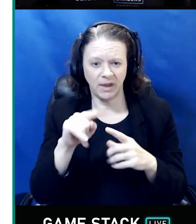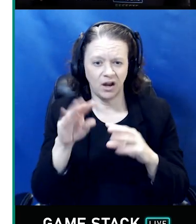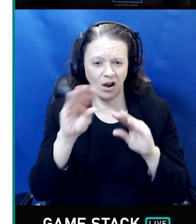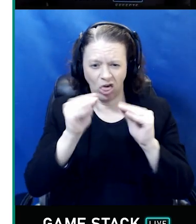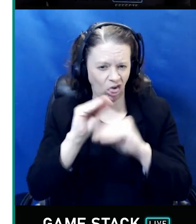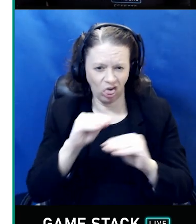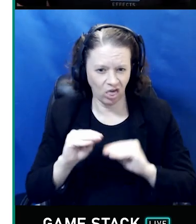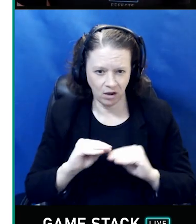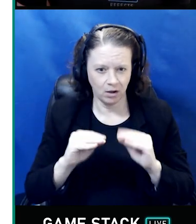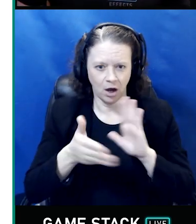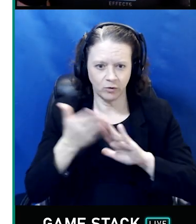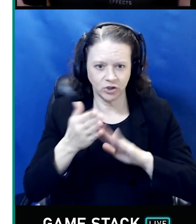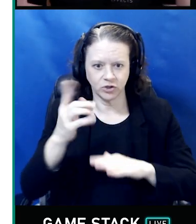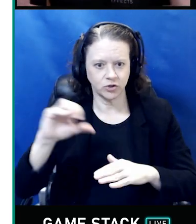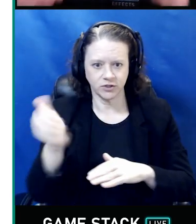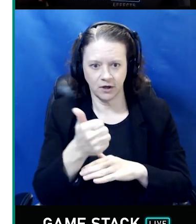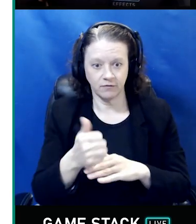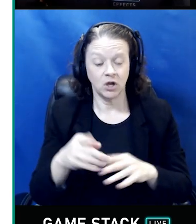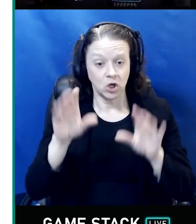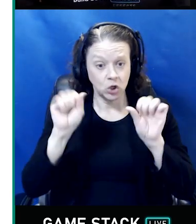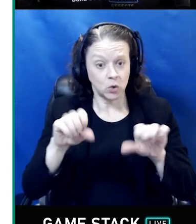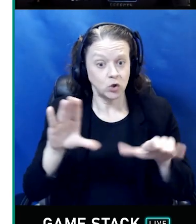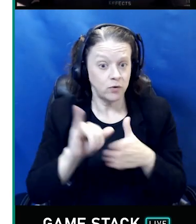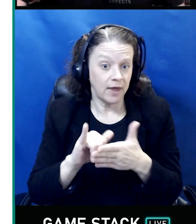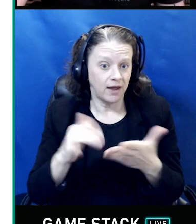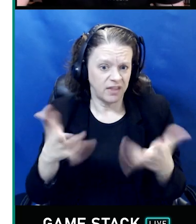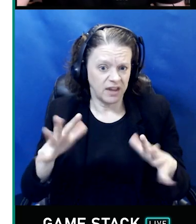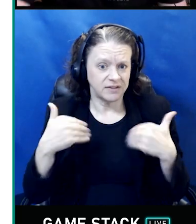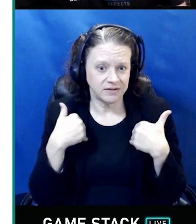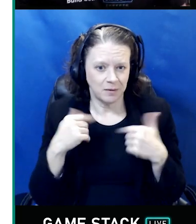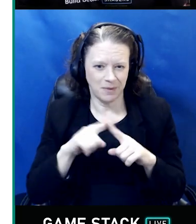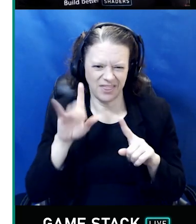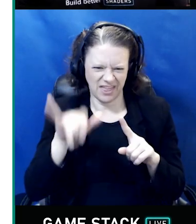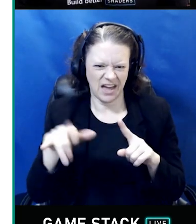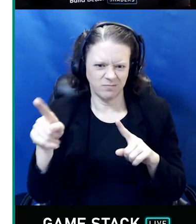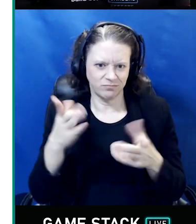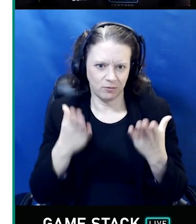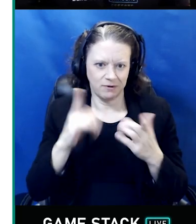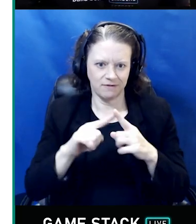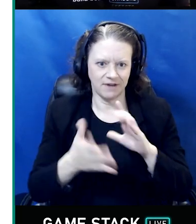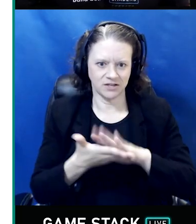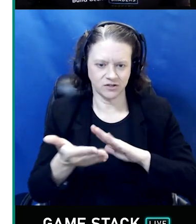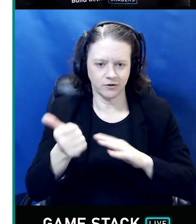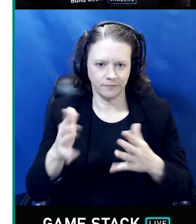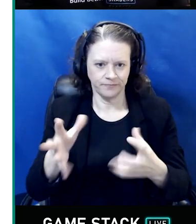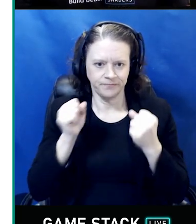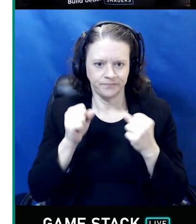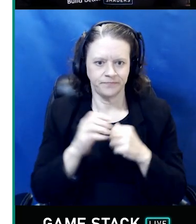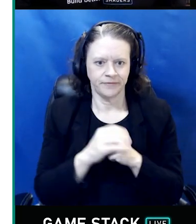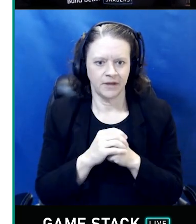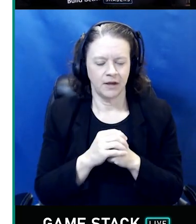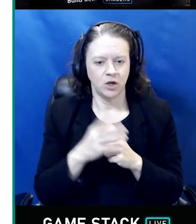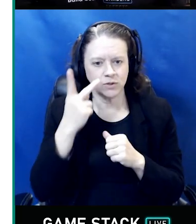They exist, you can do it, but this is probably going to be faster. Now on the left we see the pack function intrinsics,